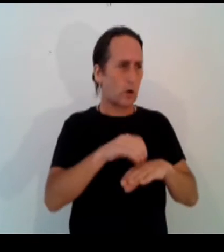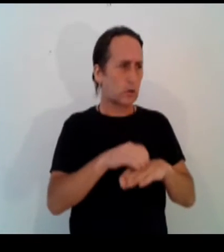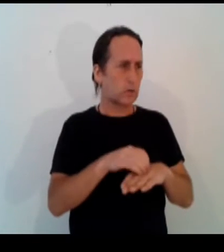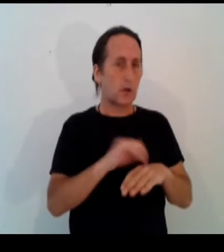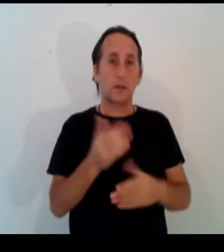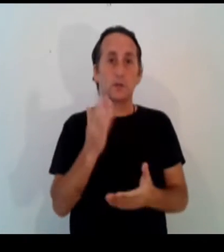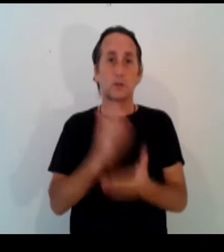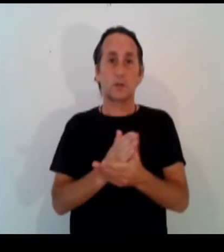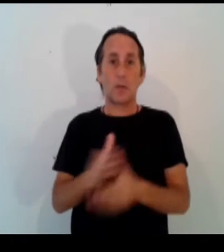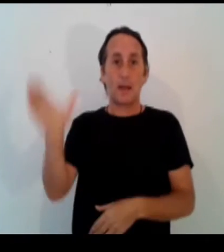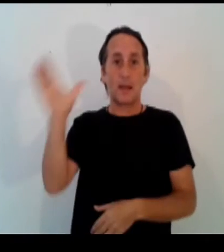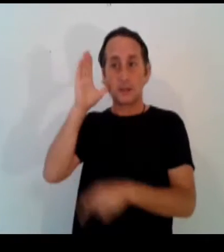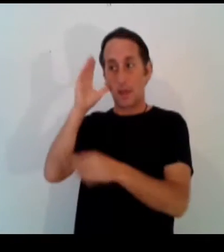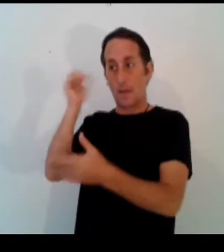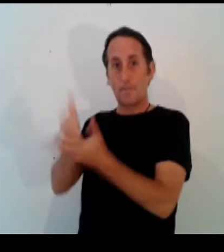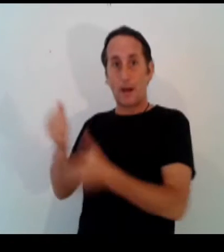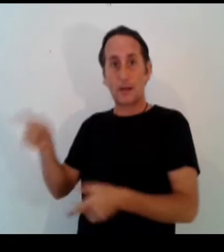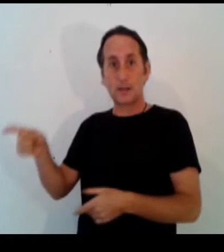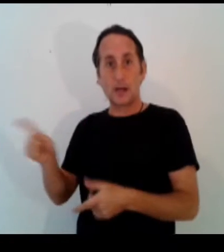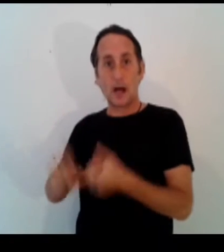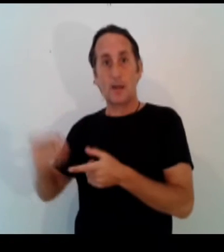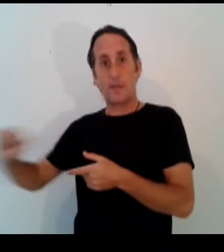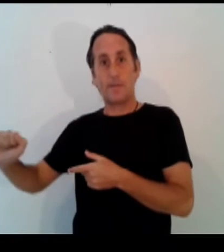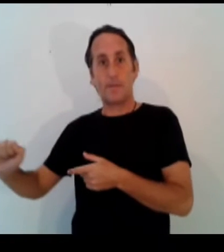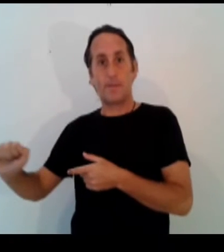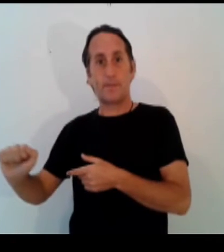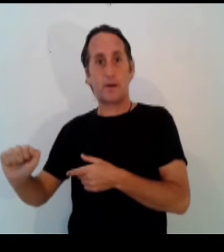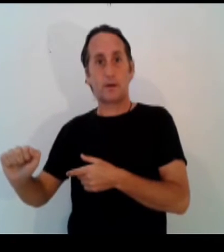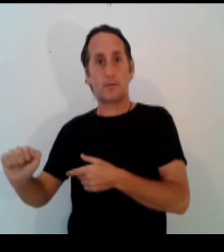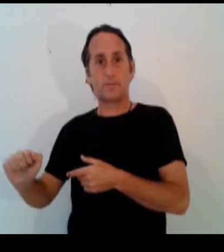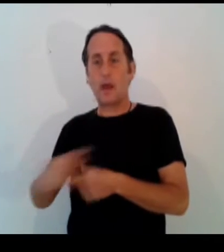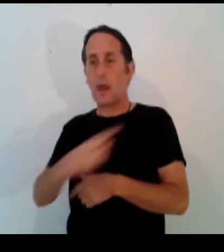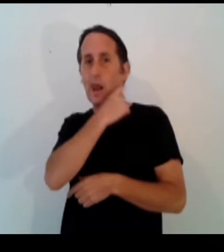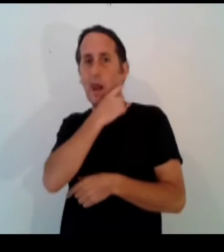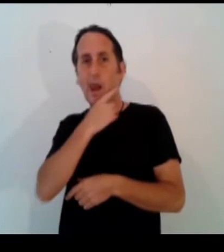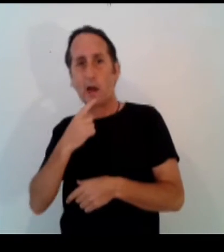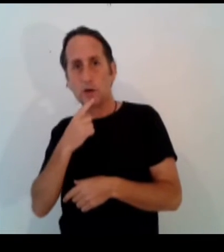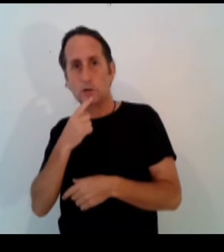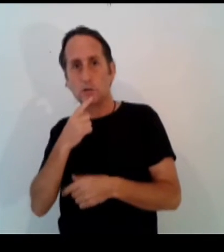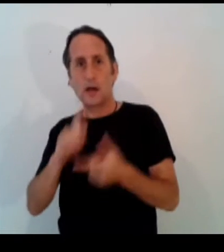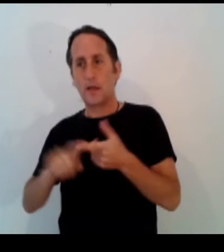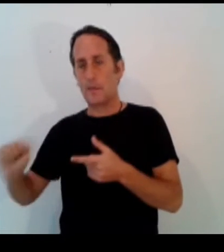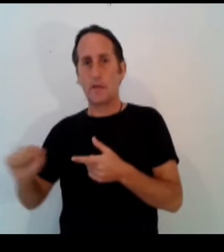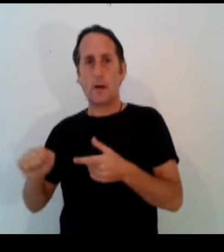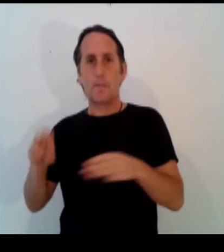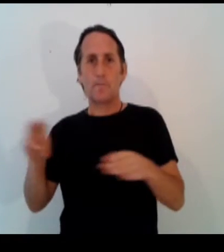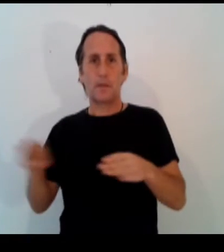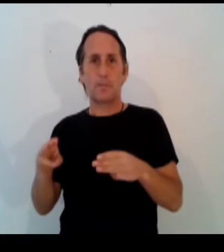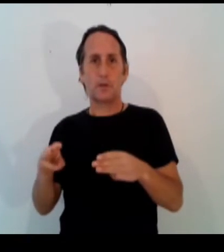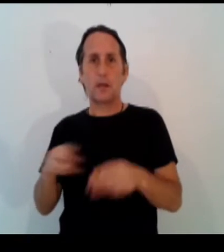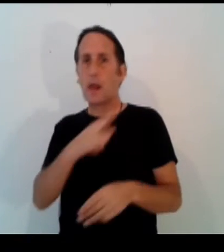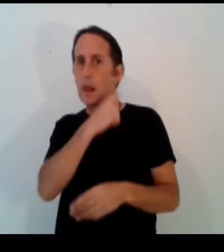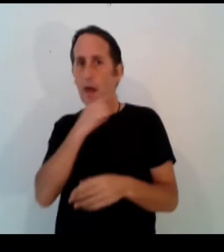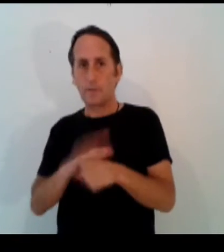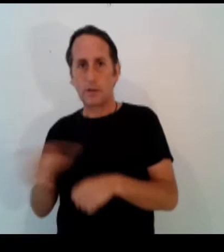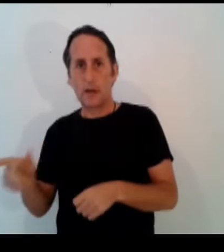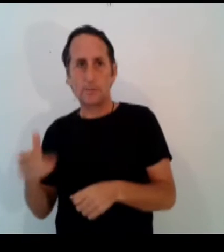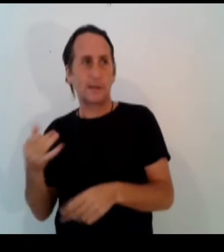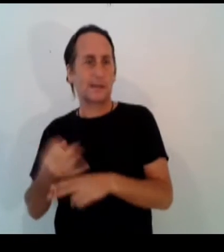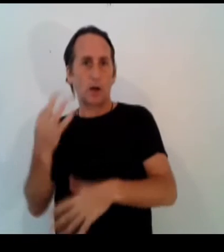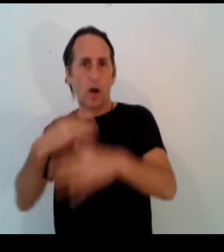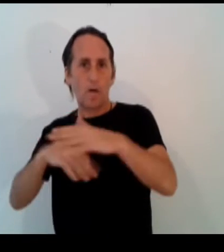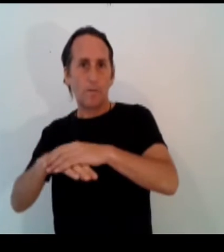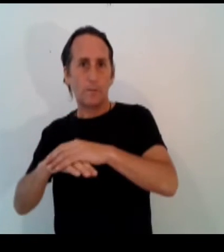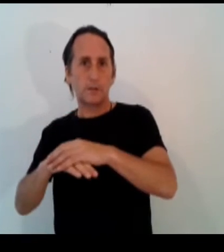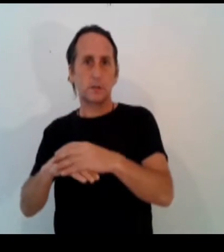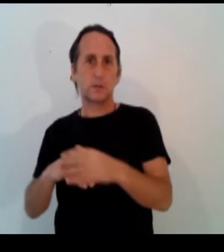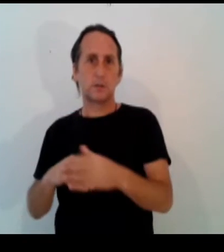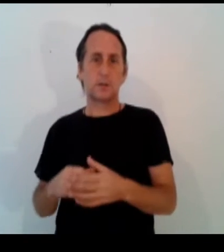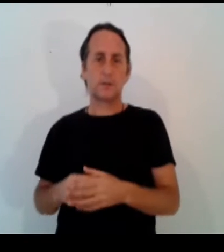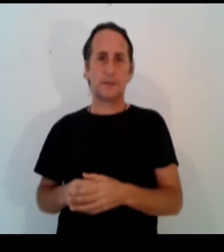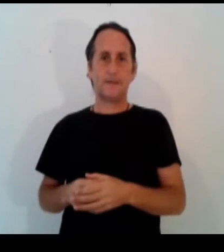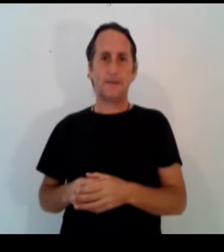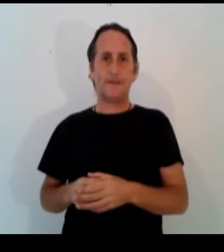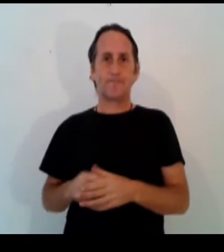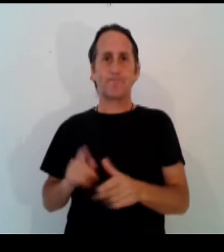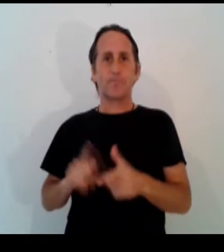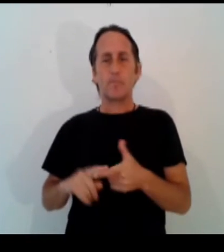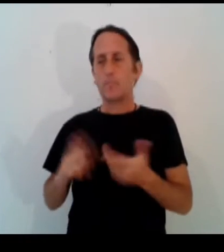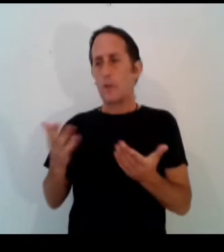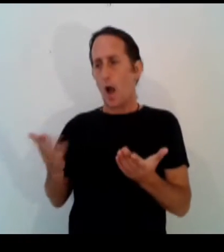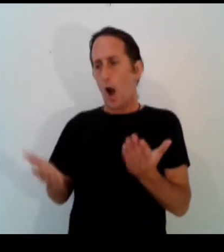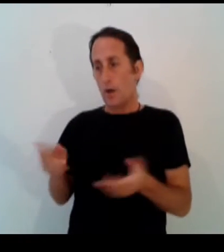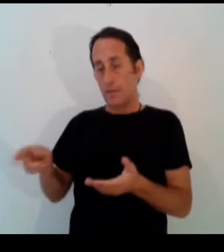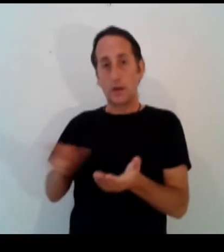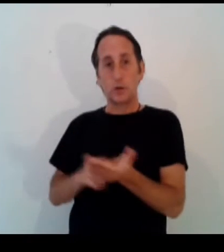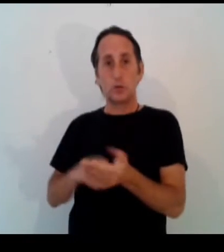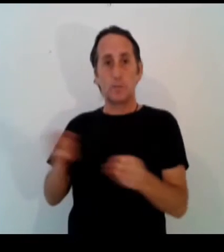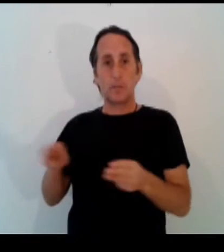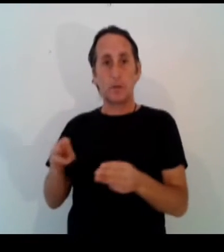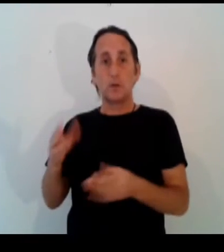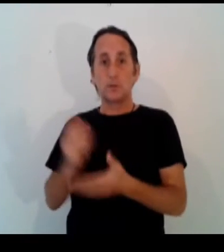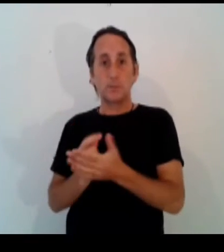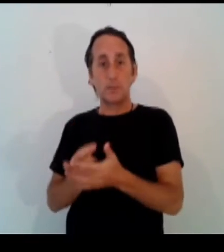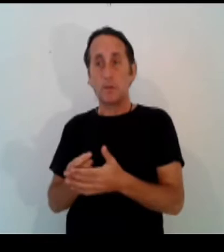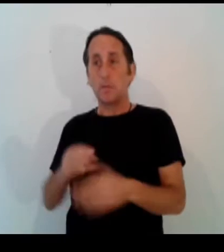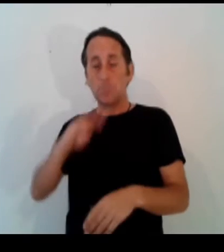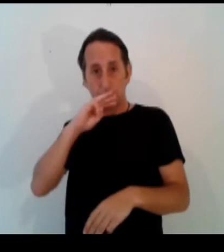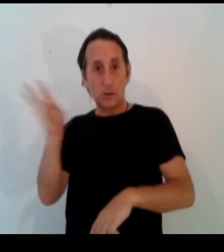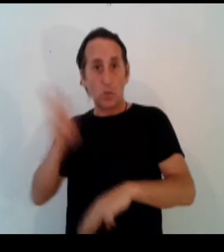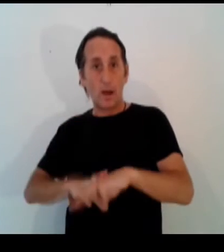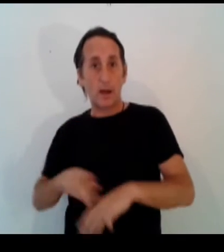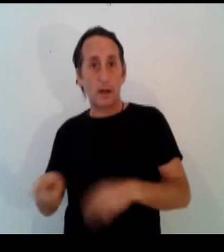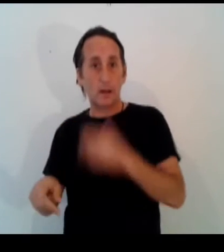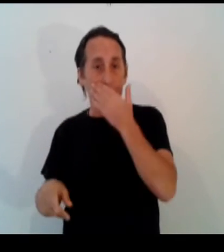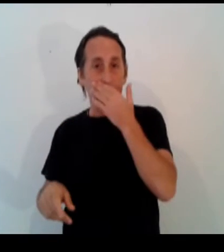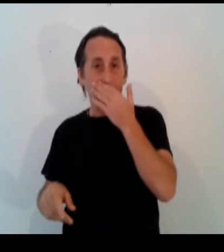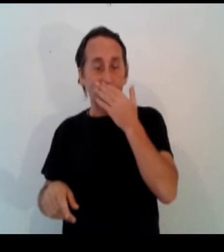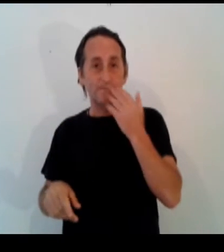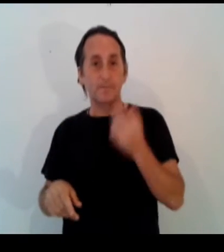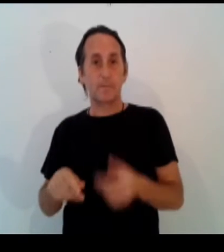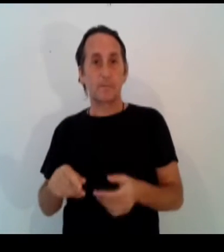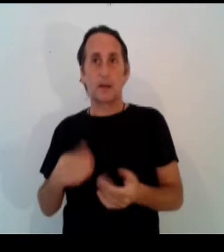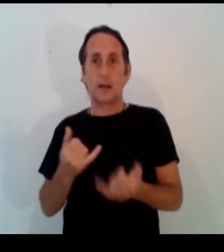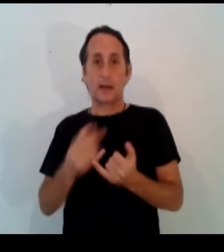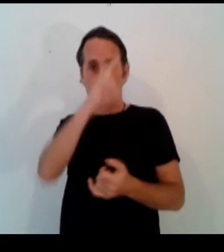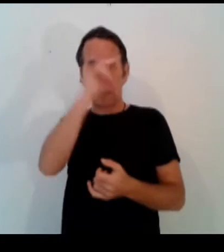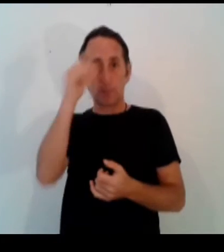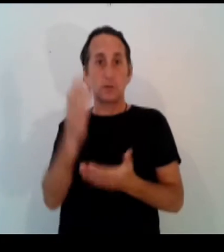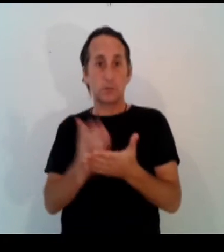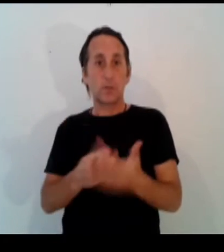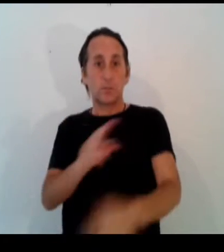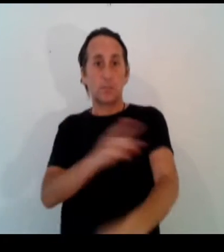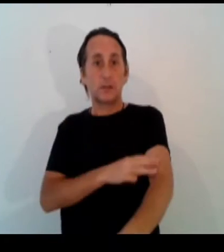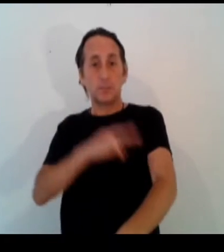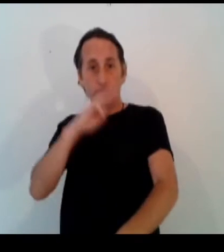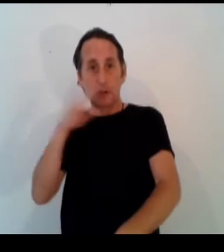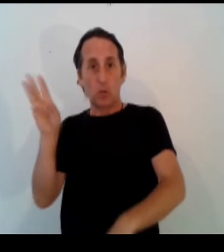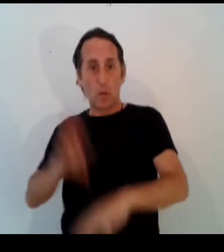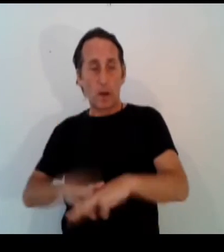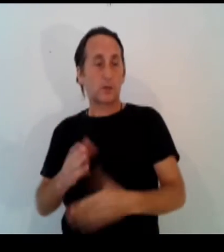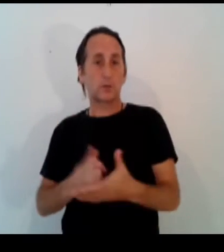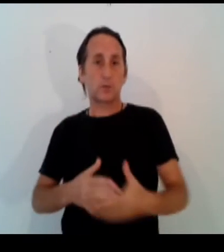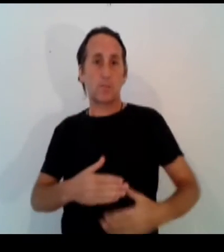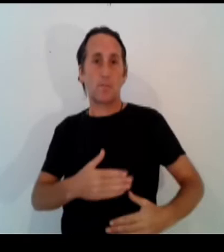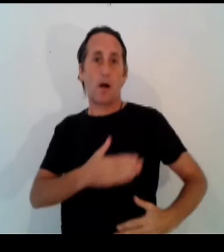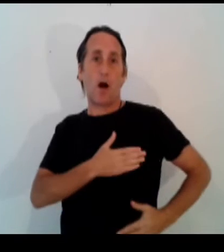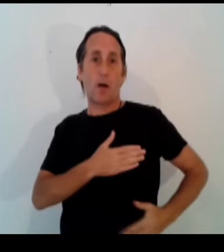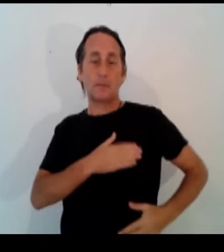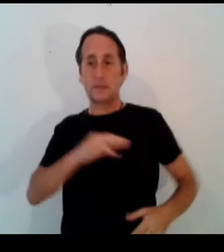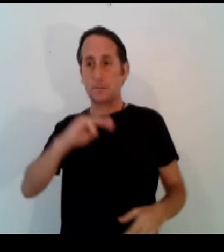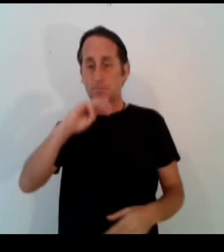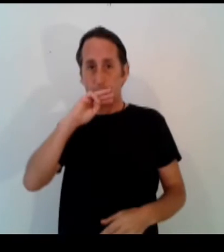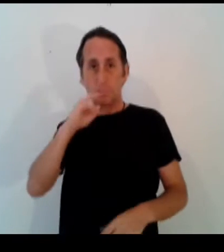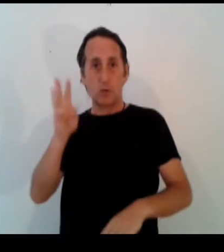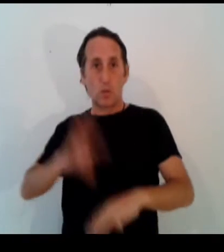and stop listening to the banks and their cronies , their stoogies in governments and how they use well meaning people in things like the police services and armys